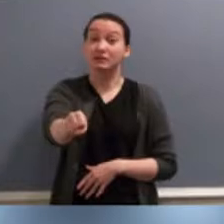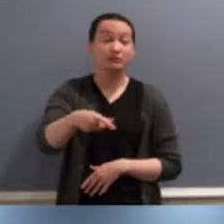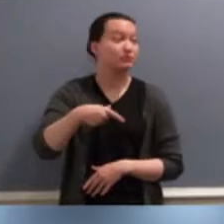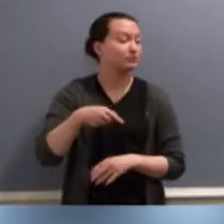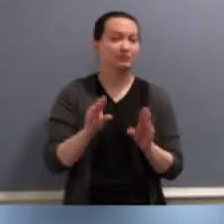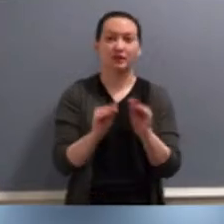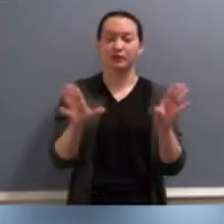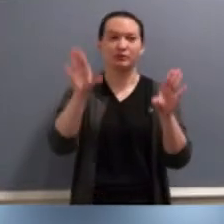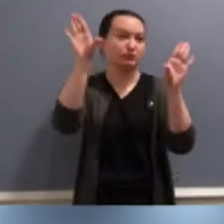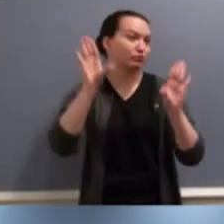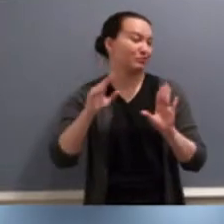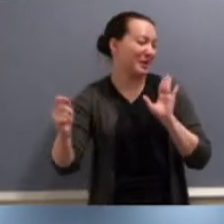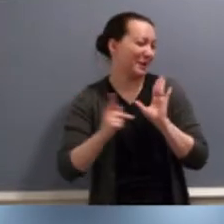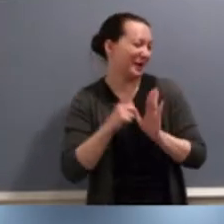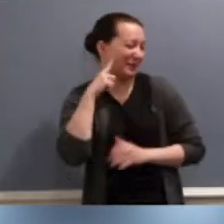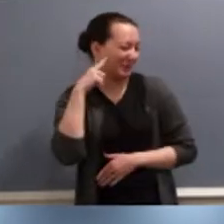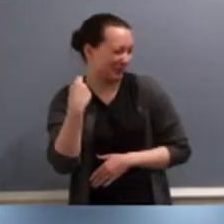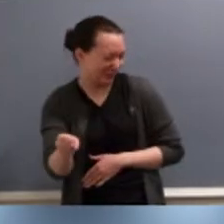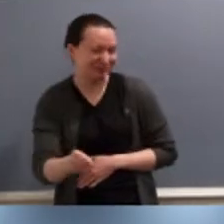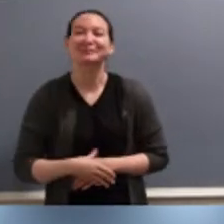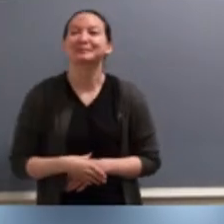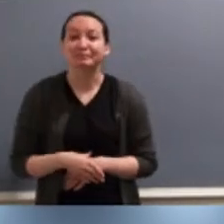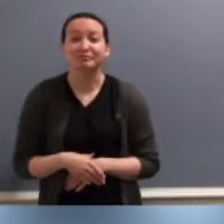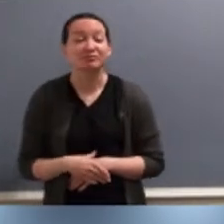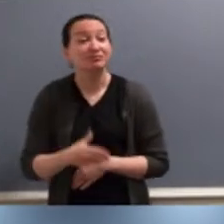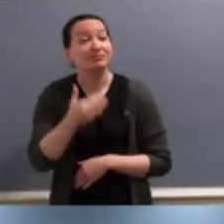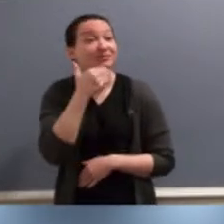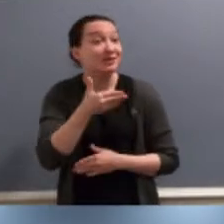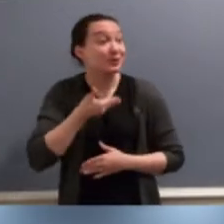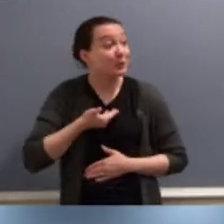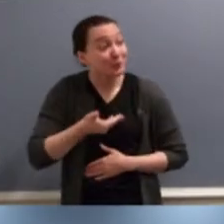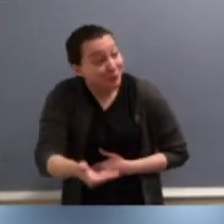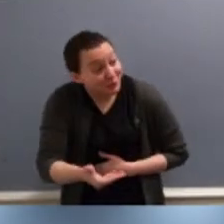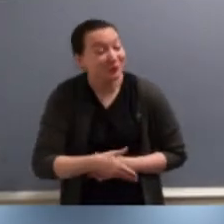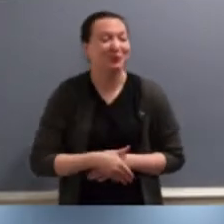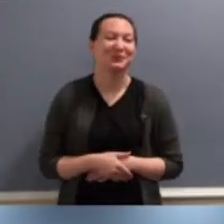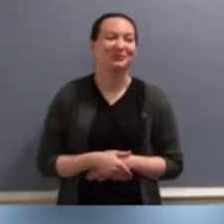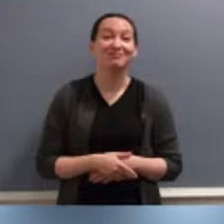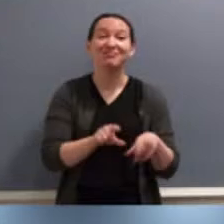it's great to be back in Silverton and I want to thank you for hosting us I also want to thank you